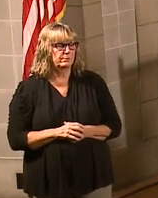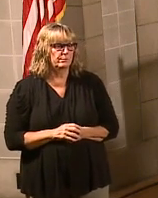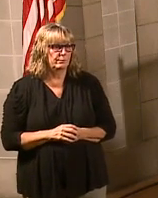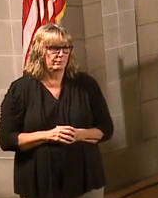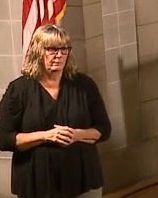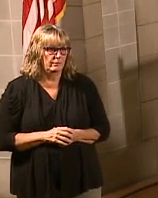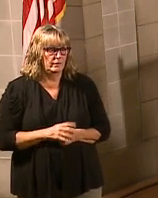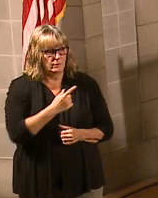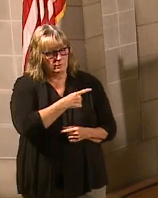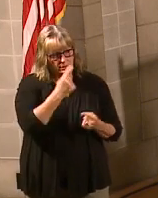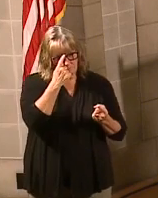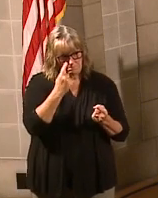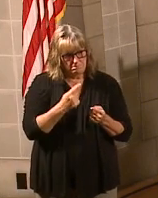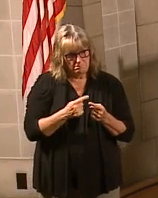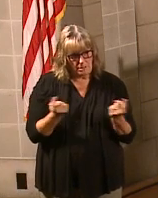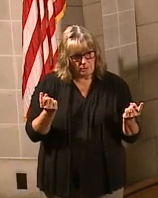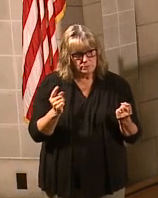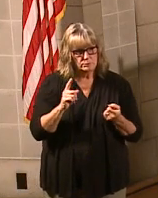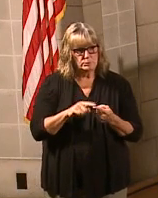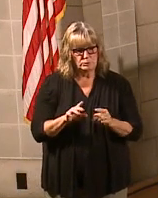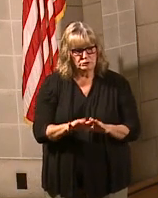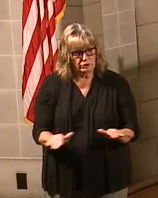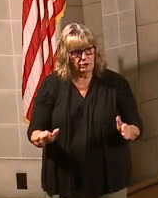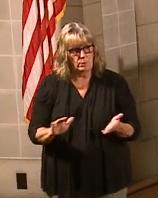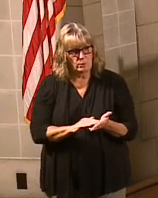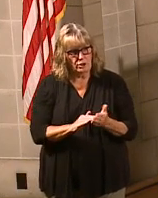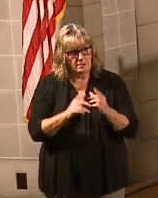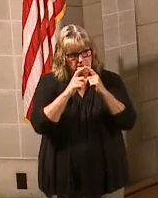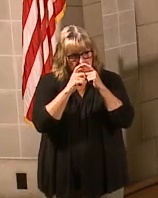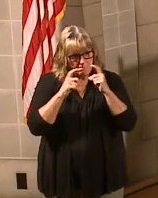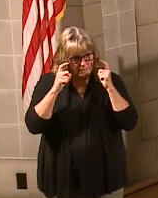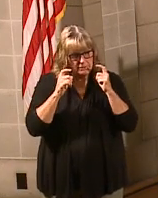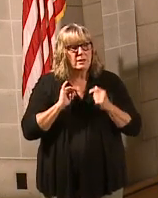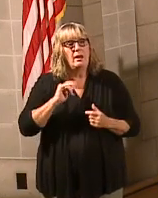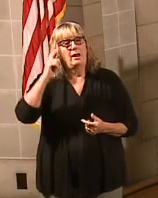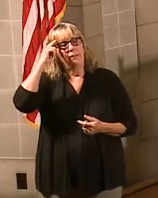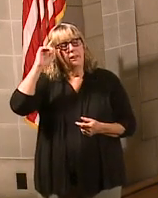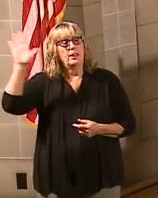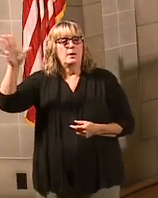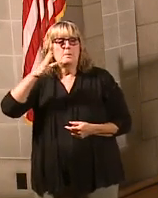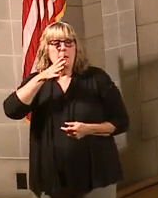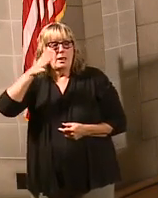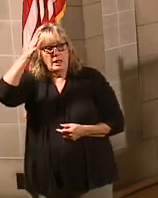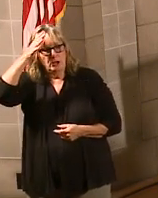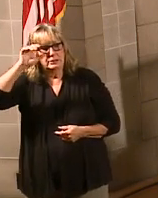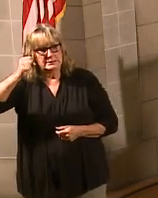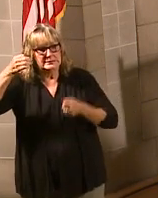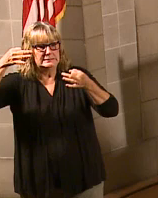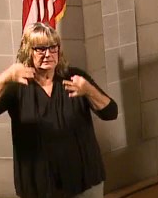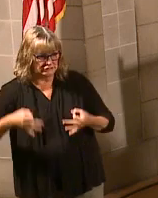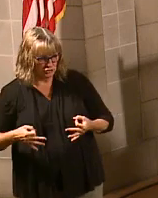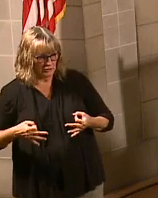WITHOUT MASKING KIDS FOR FLU